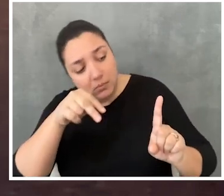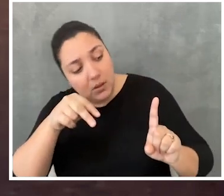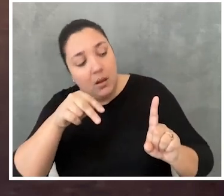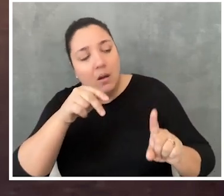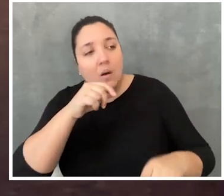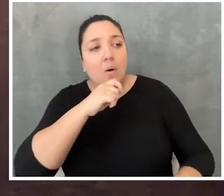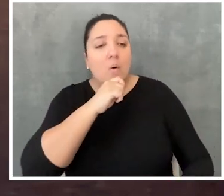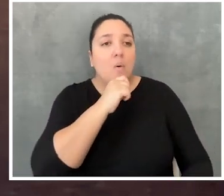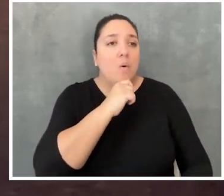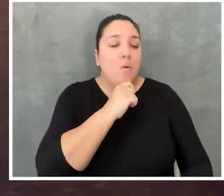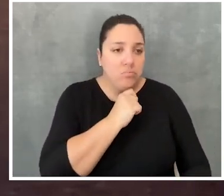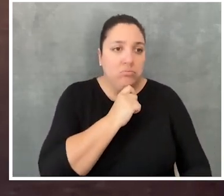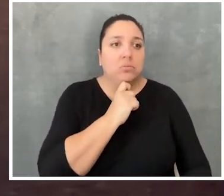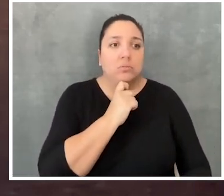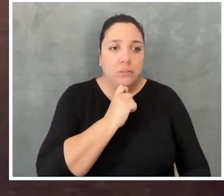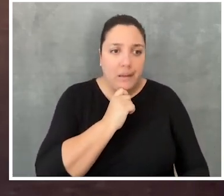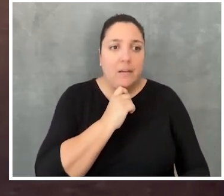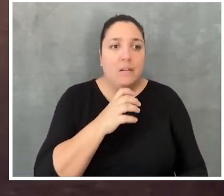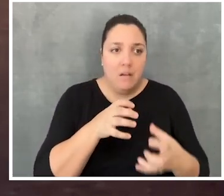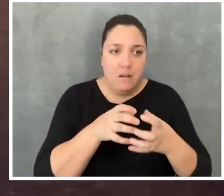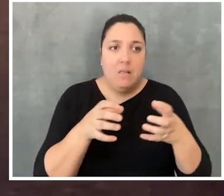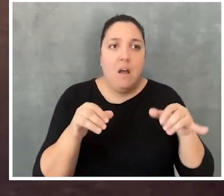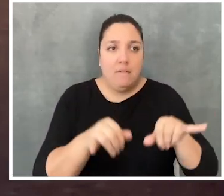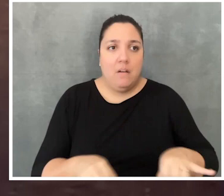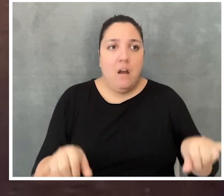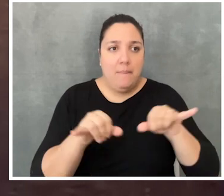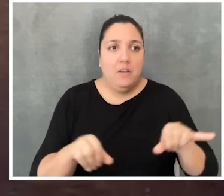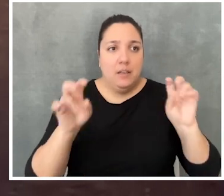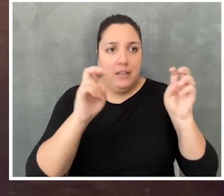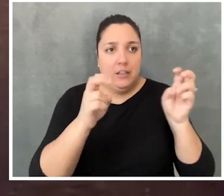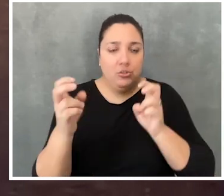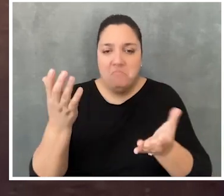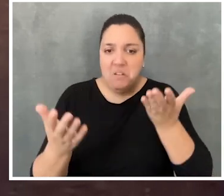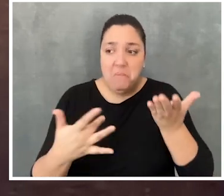they do in fact have a lot of common issues that need to be discussed